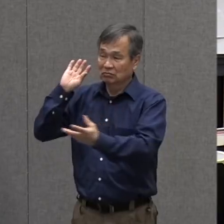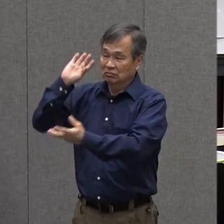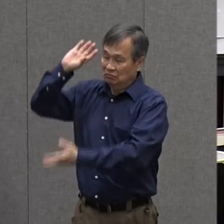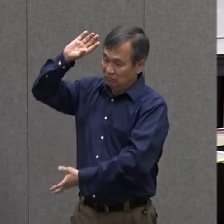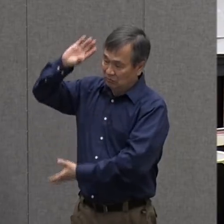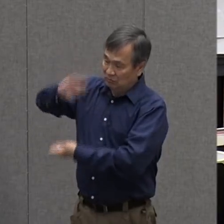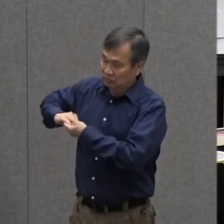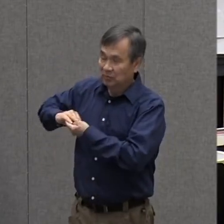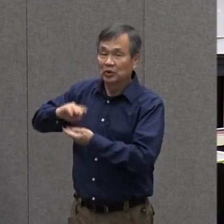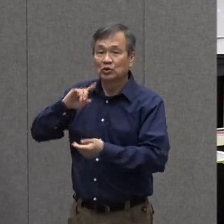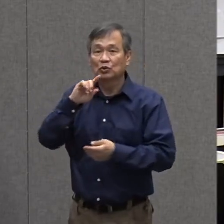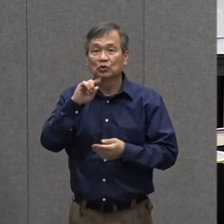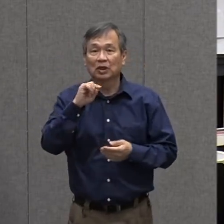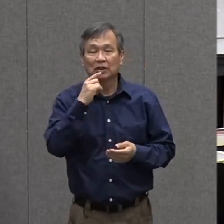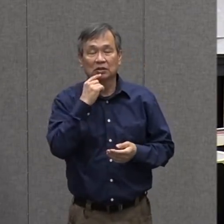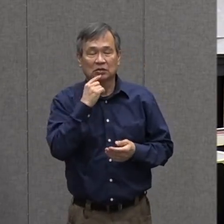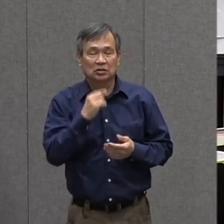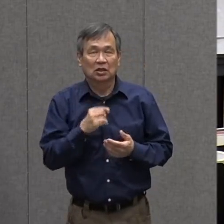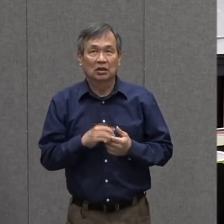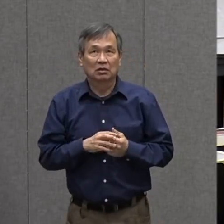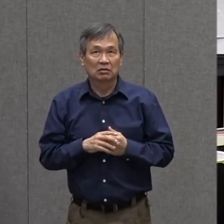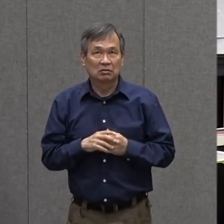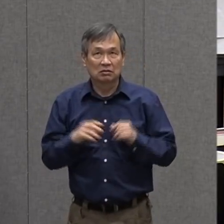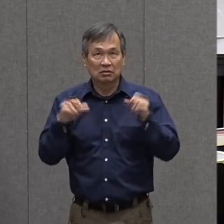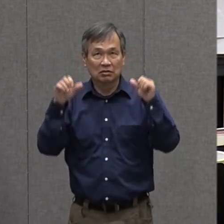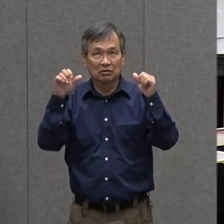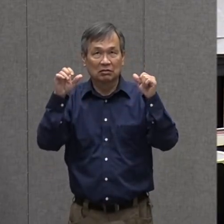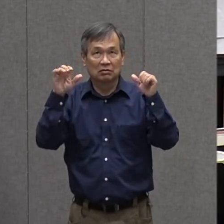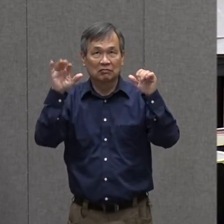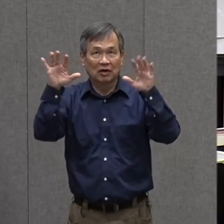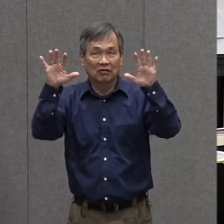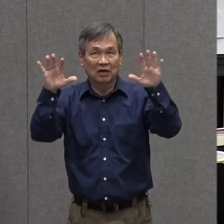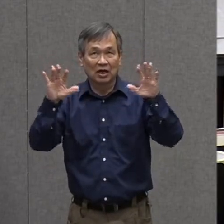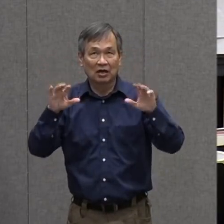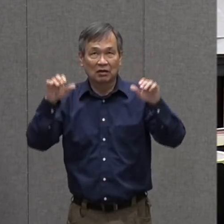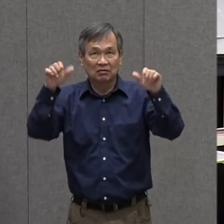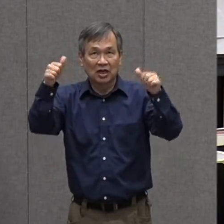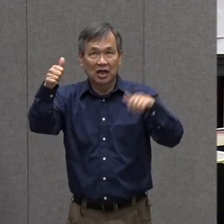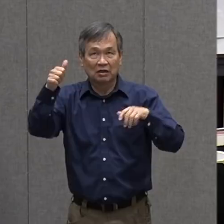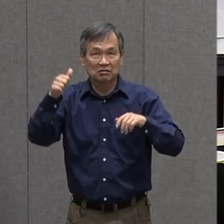Well if you said, I know 10 and 10 is 20 and I was counting by those tens,